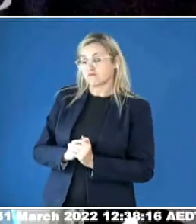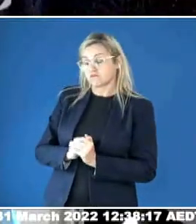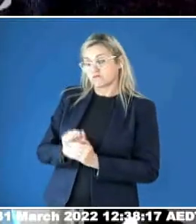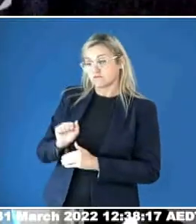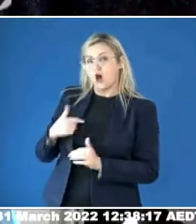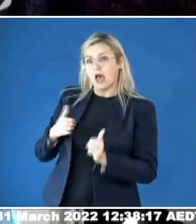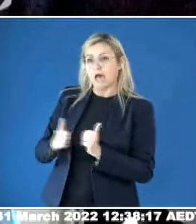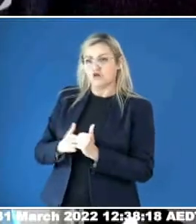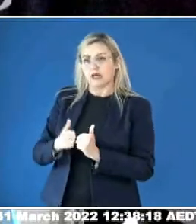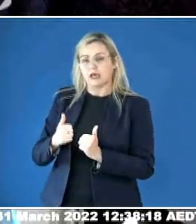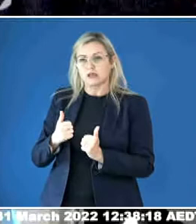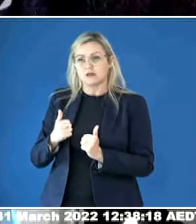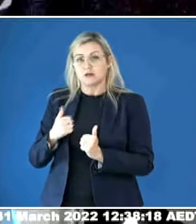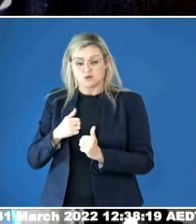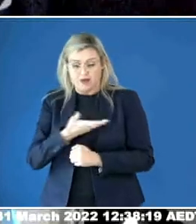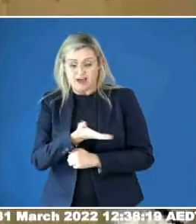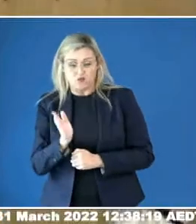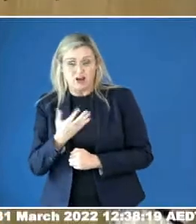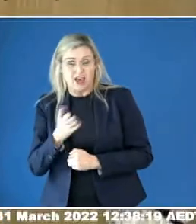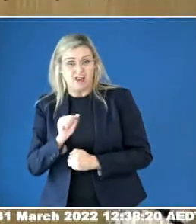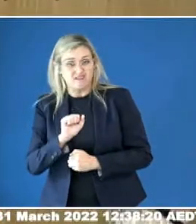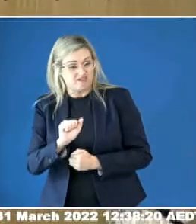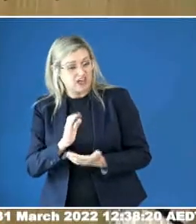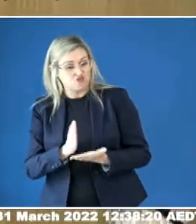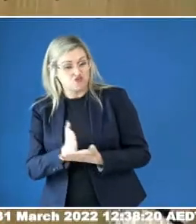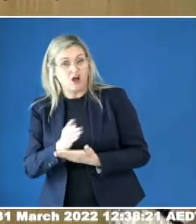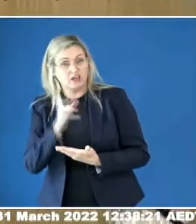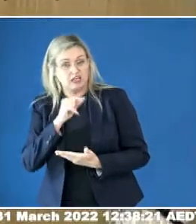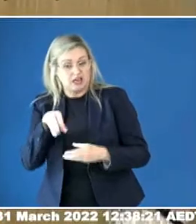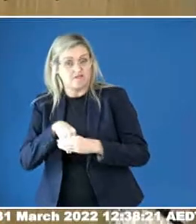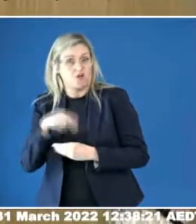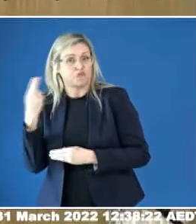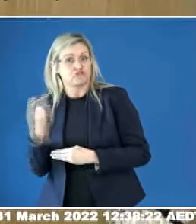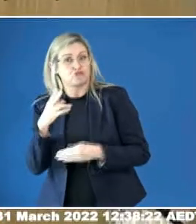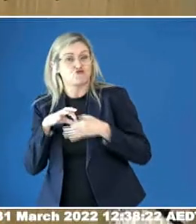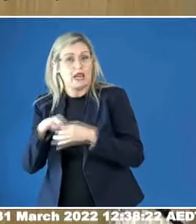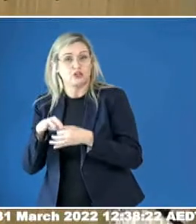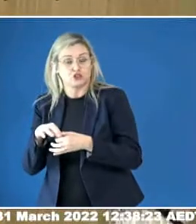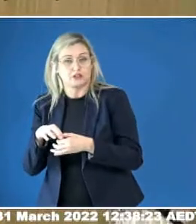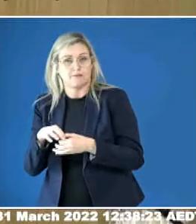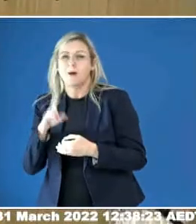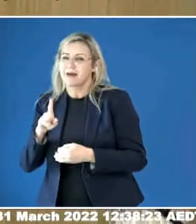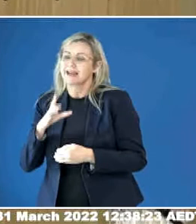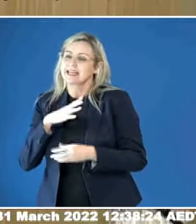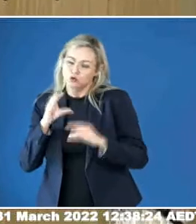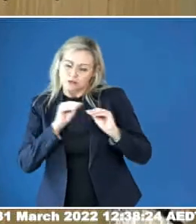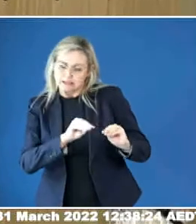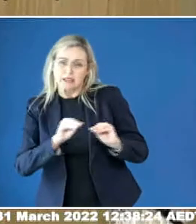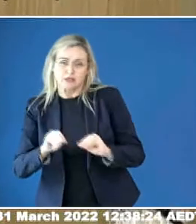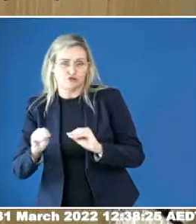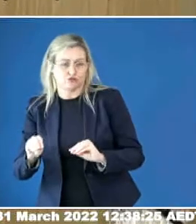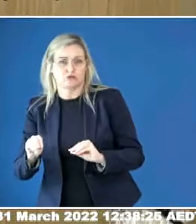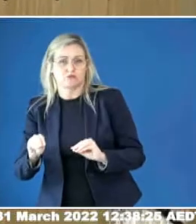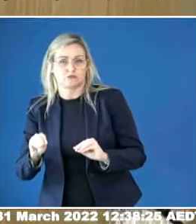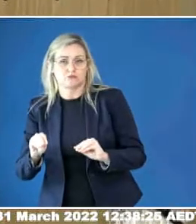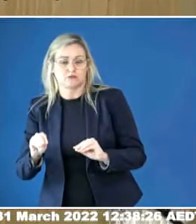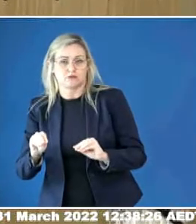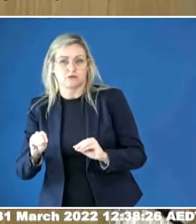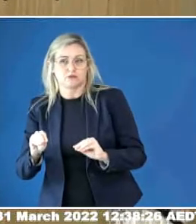that everyone has a right to a relationship, and it's teaching people the